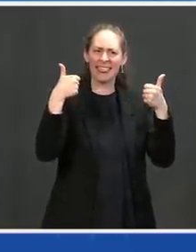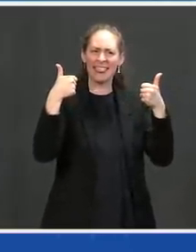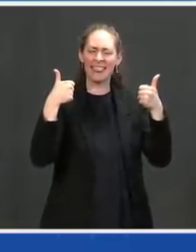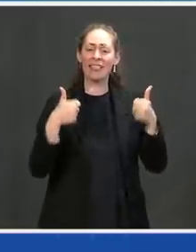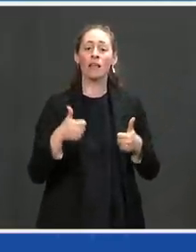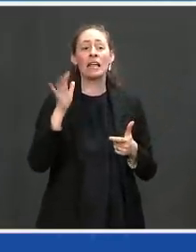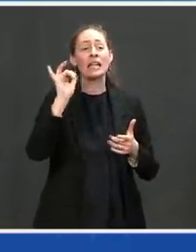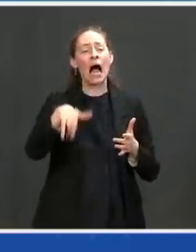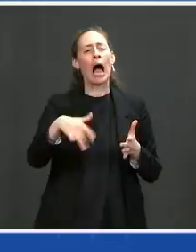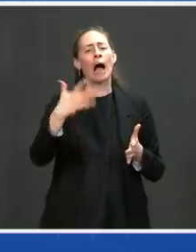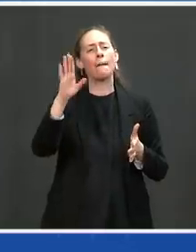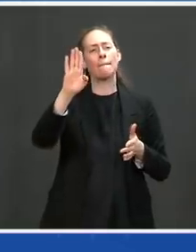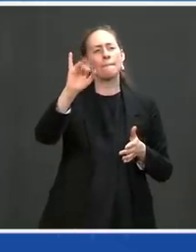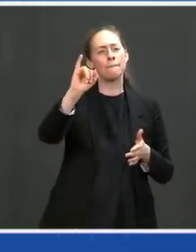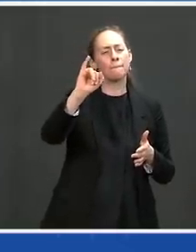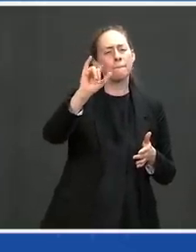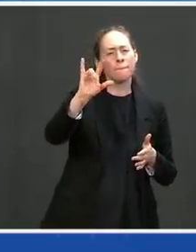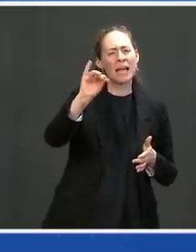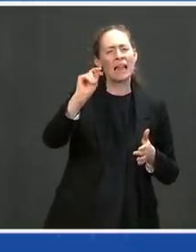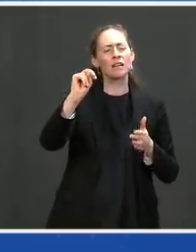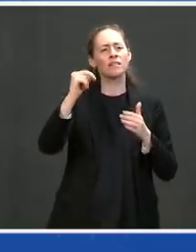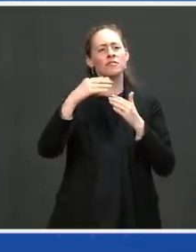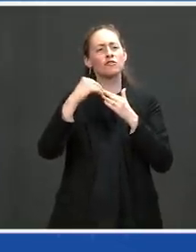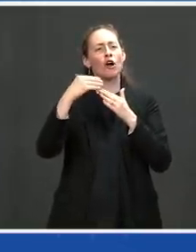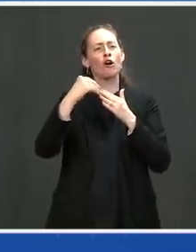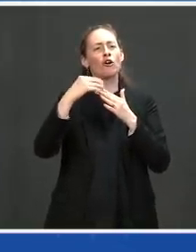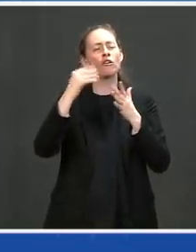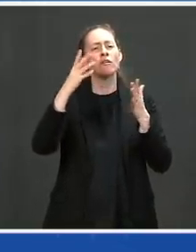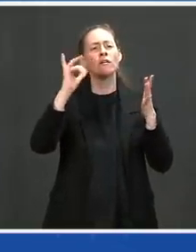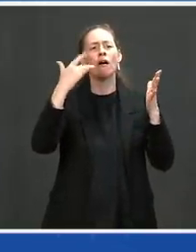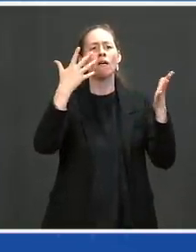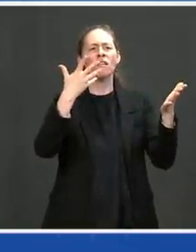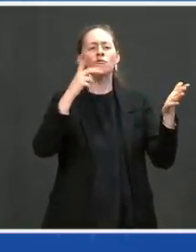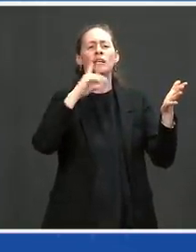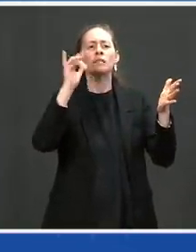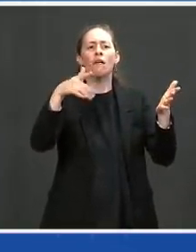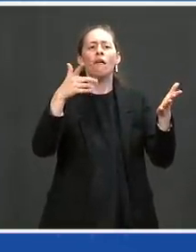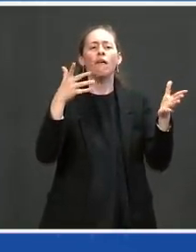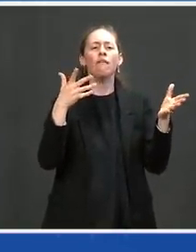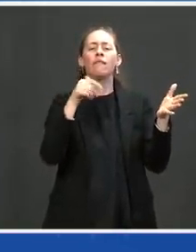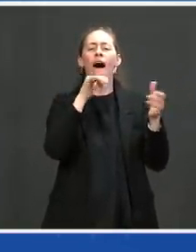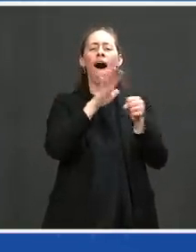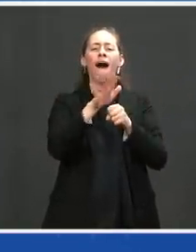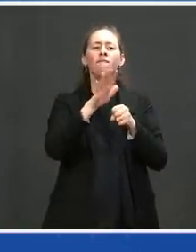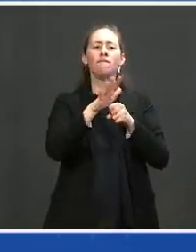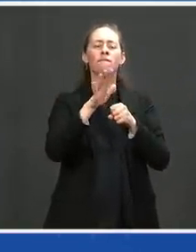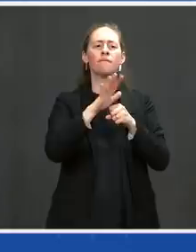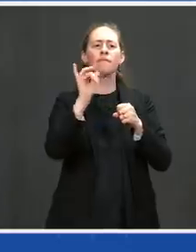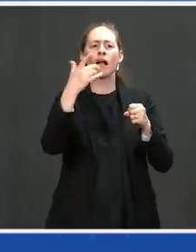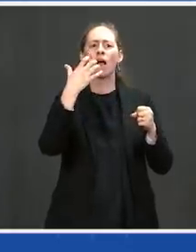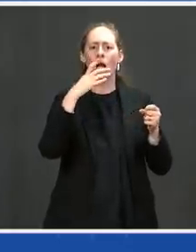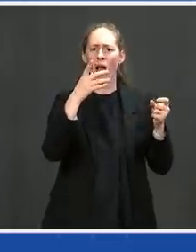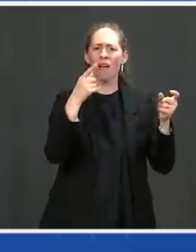because they can't hold in the heat or the air conditioning because it leaks through the windows